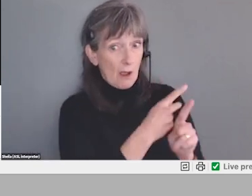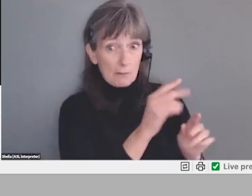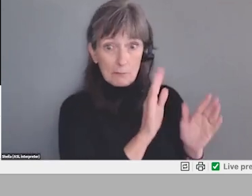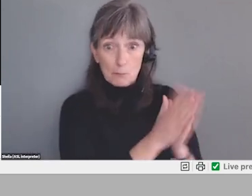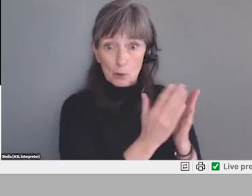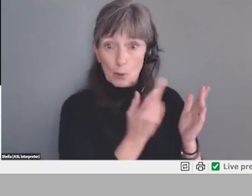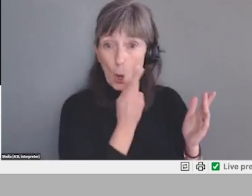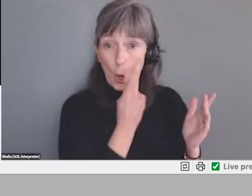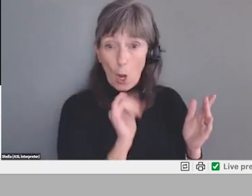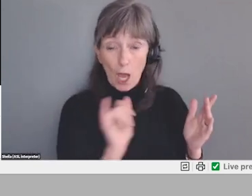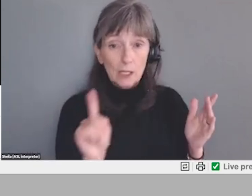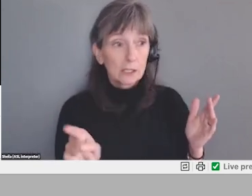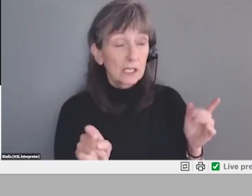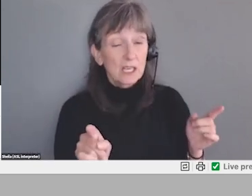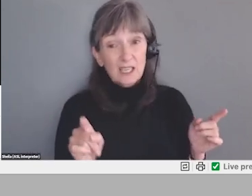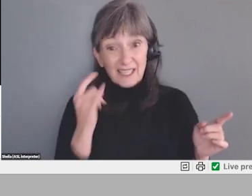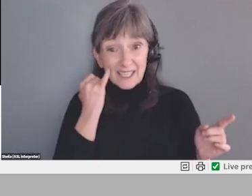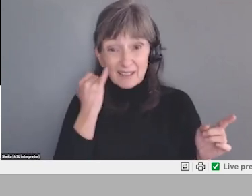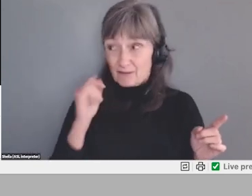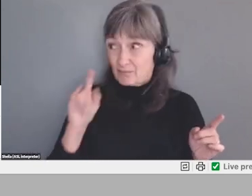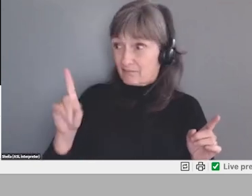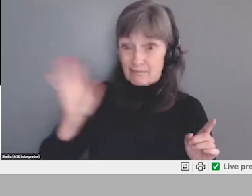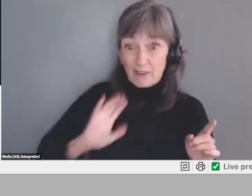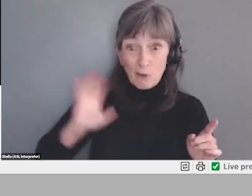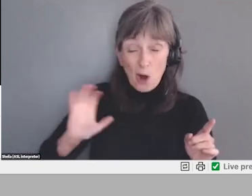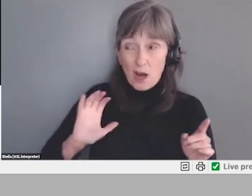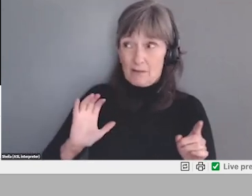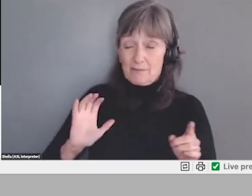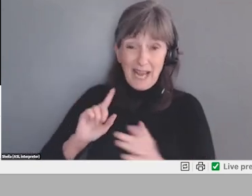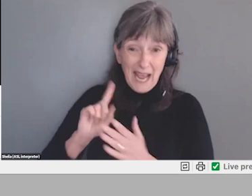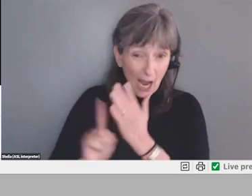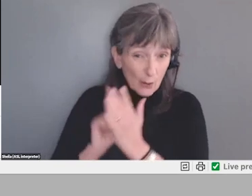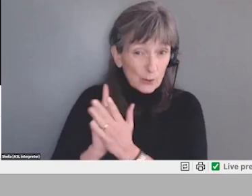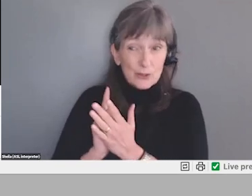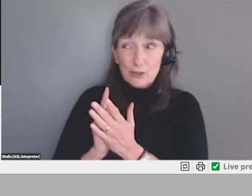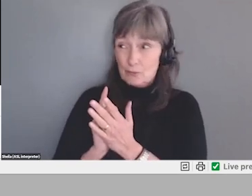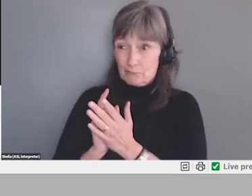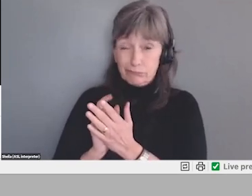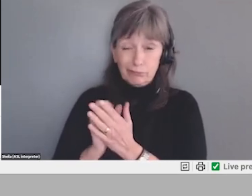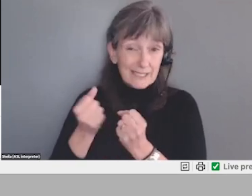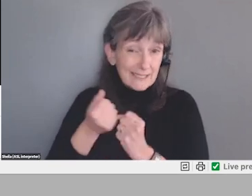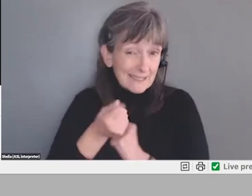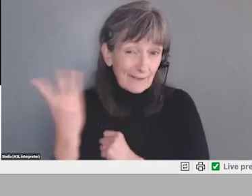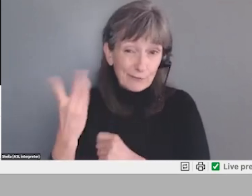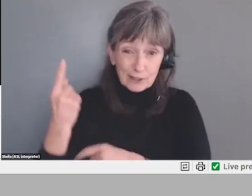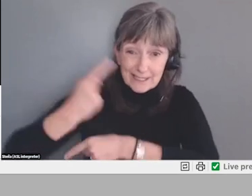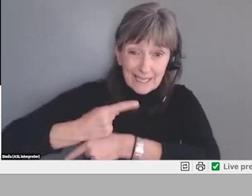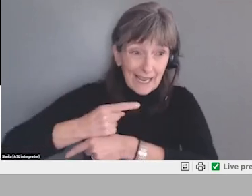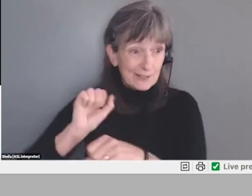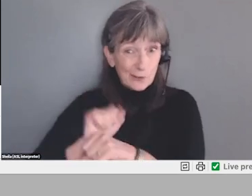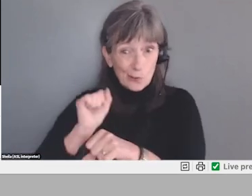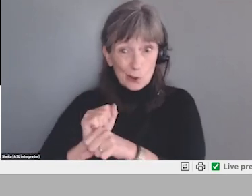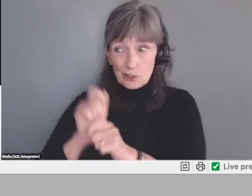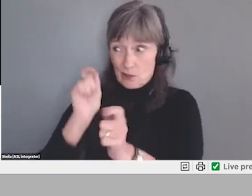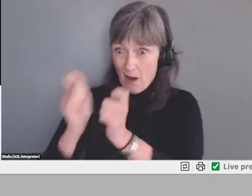of work. And I can go from one type of layout to another type of layout in seconds. So,